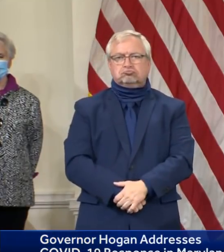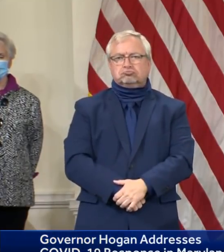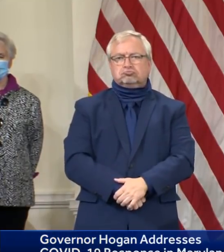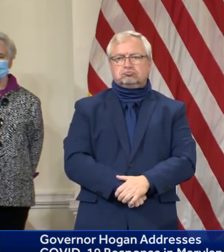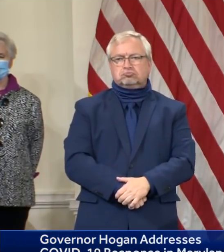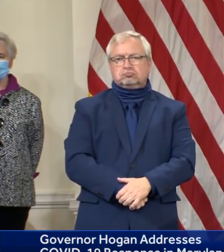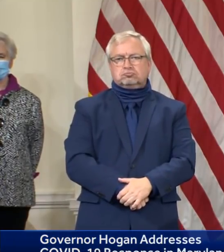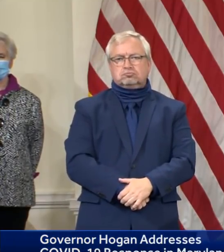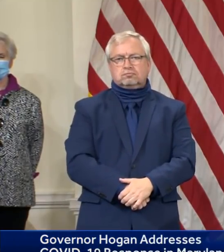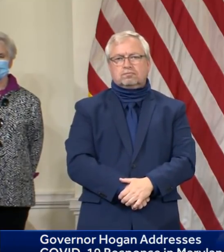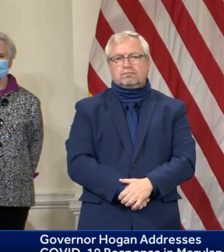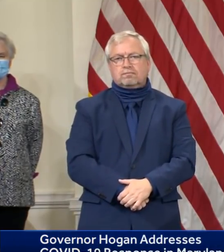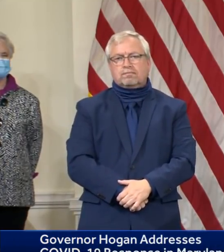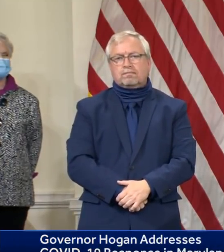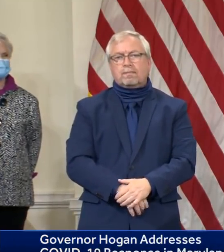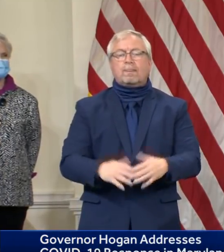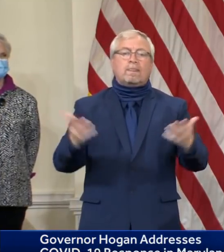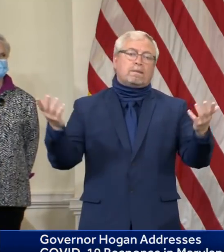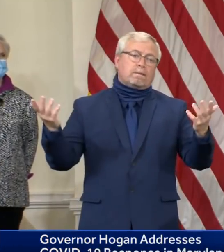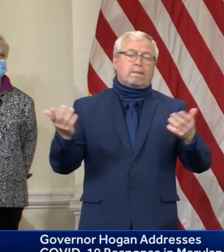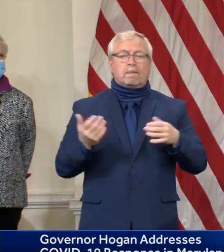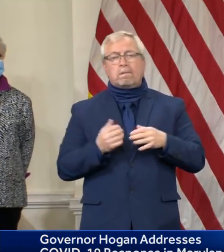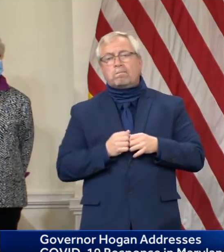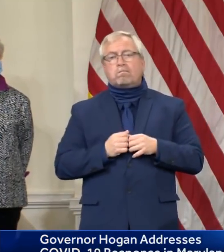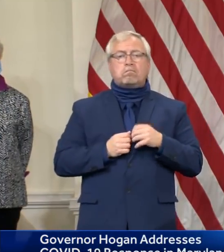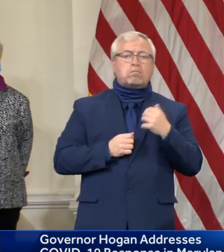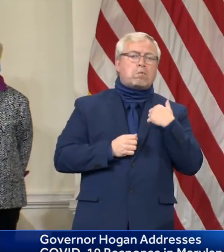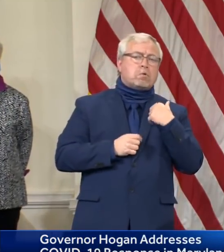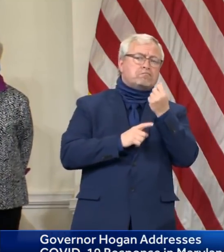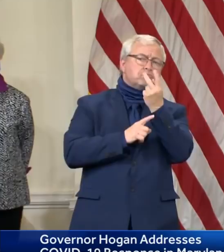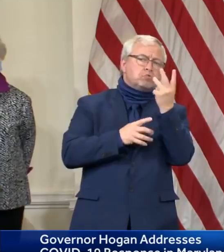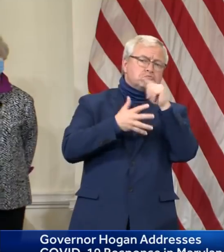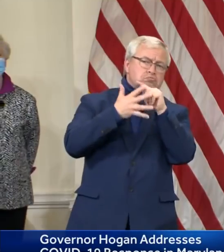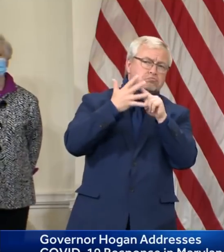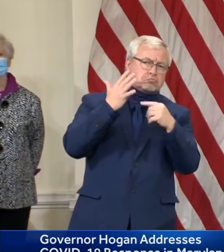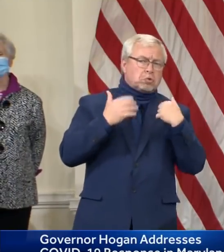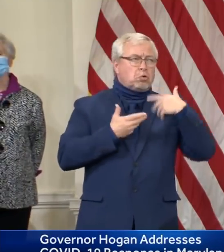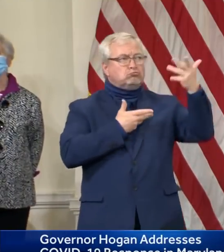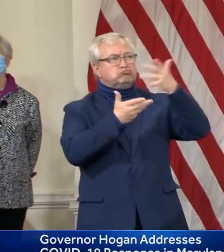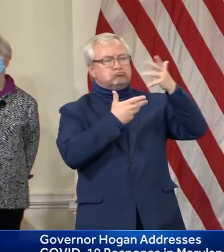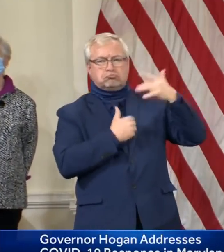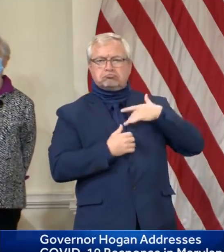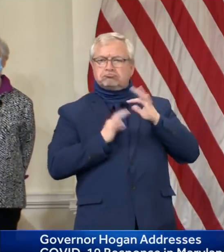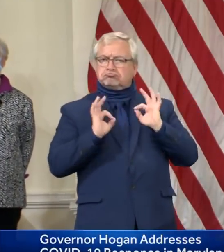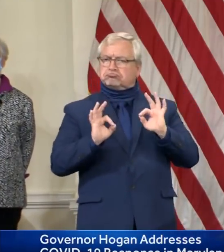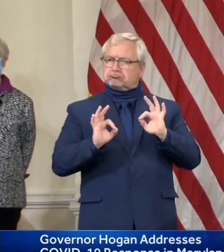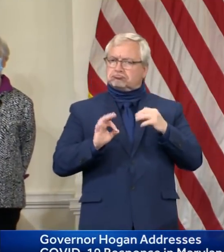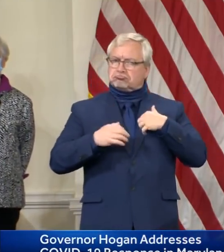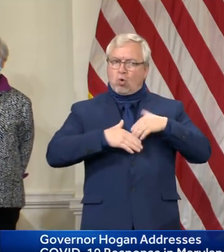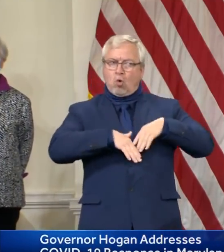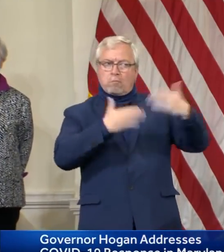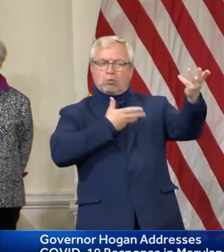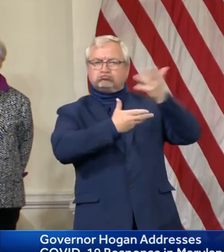I’VE HAD CALLED EVERY COUPLE OF DAYS WITH THEM AT THE WHITE HOUSE.